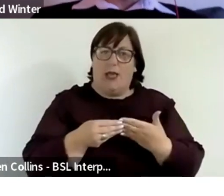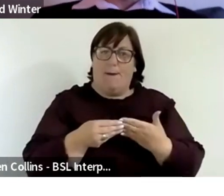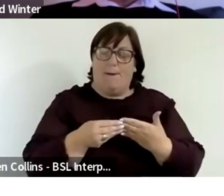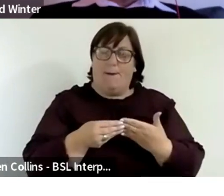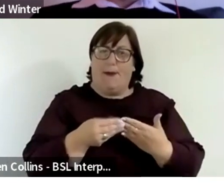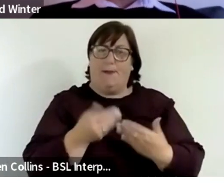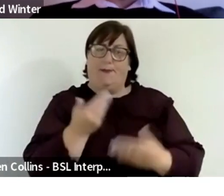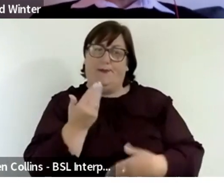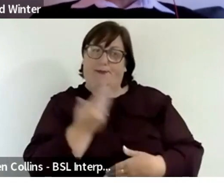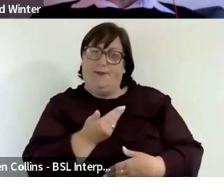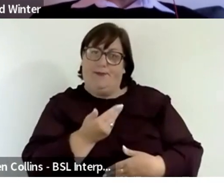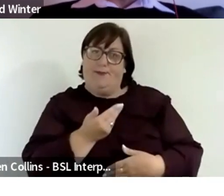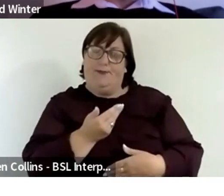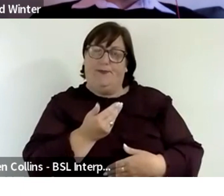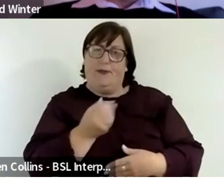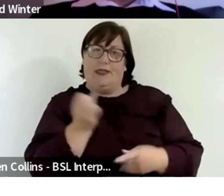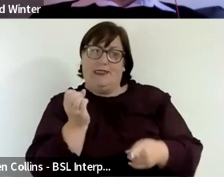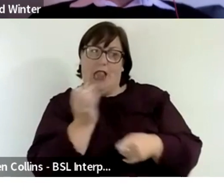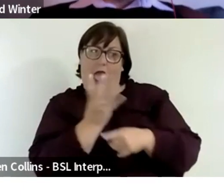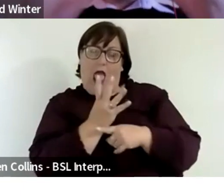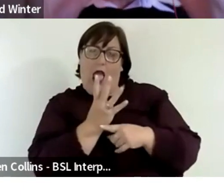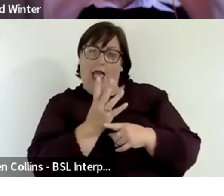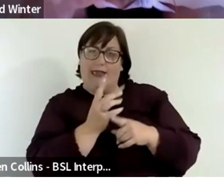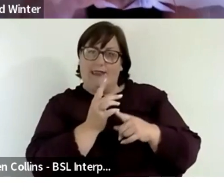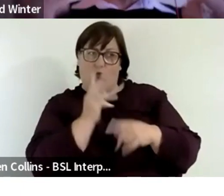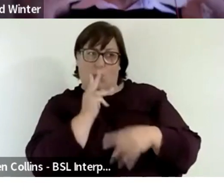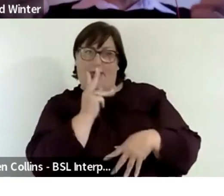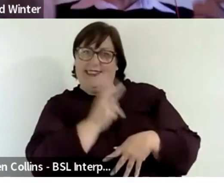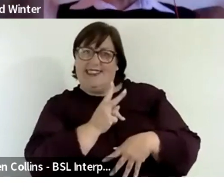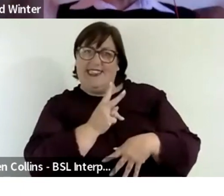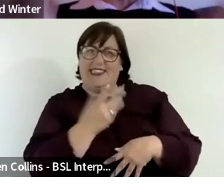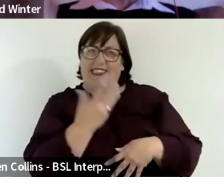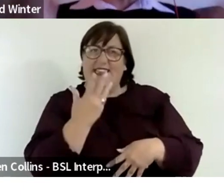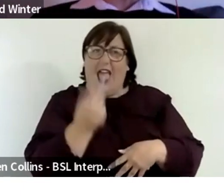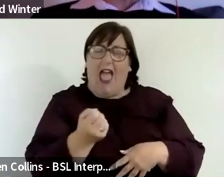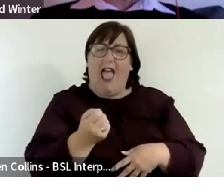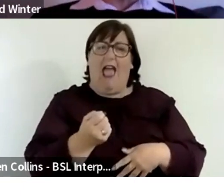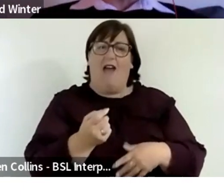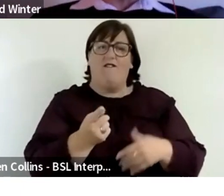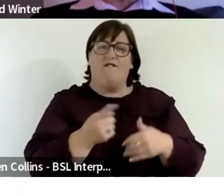We have STEM workshops where young people get hands-on in making, designing and building things.